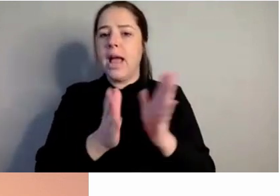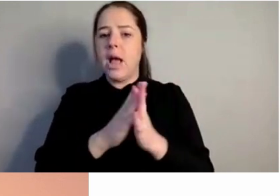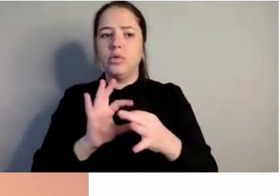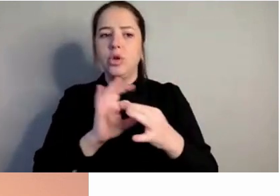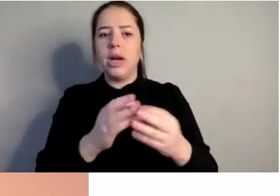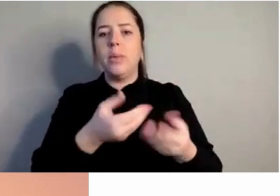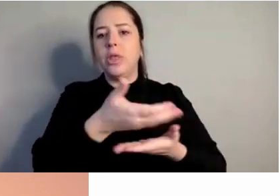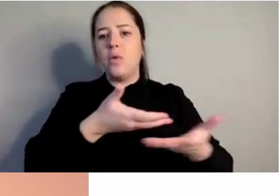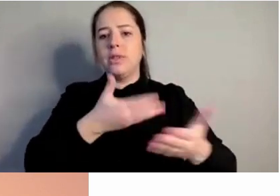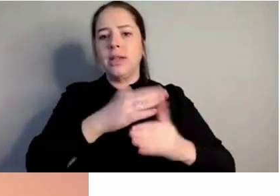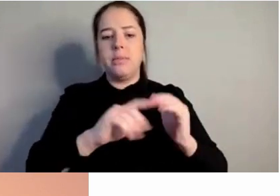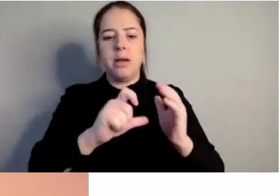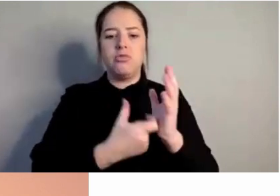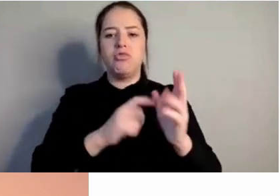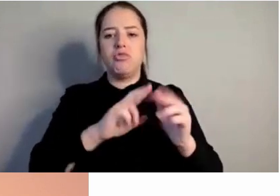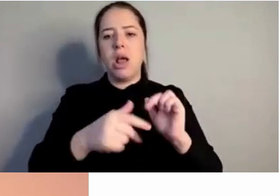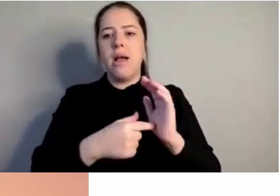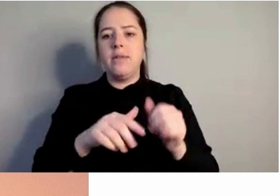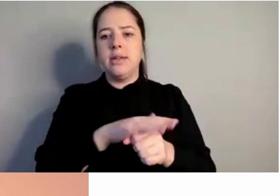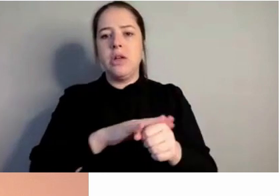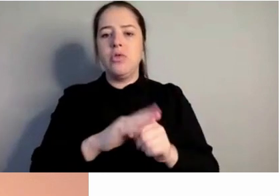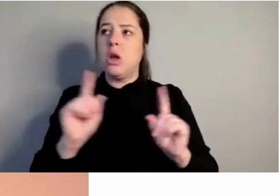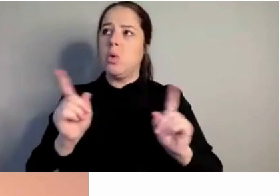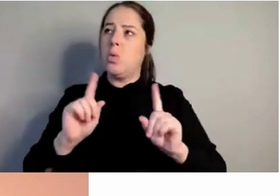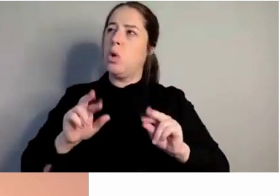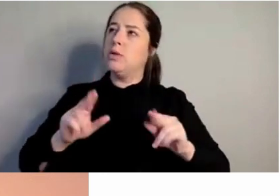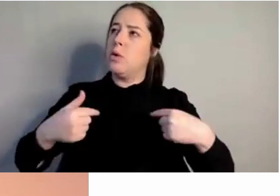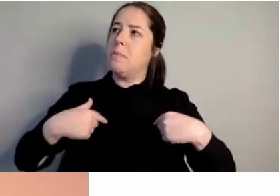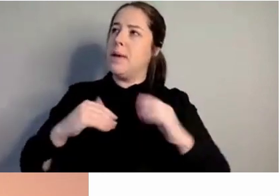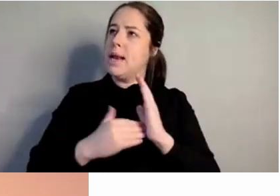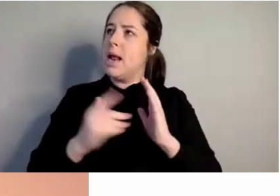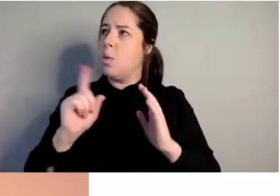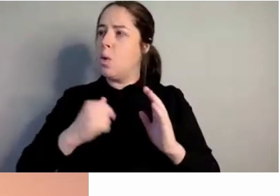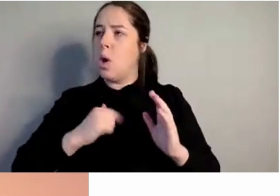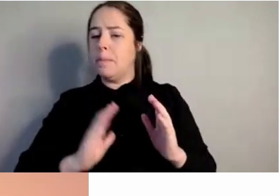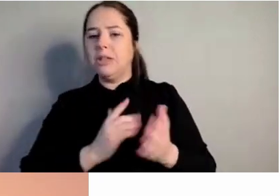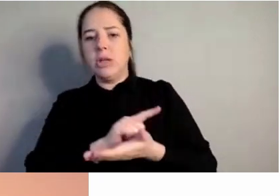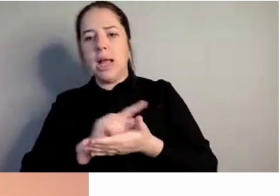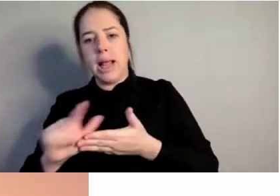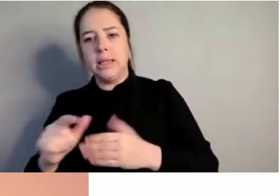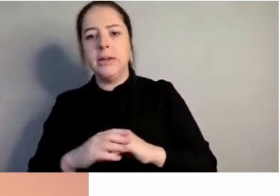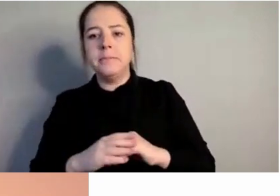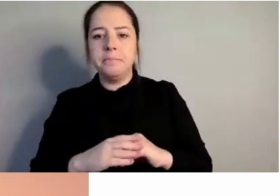so that you can think about what is applicable to you now and what areas of interest you might want to develop further into the future.